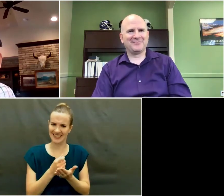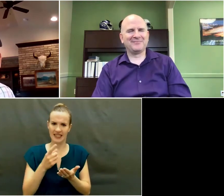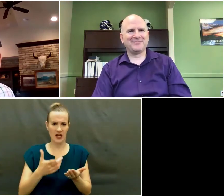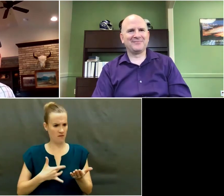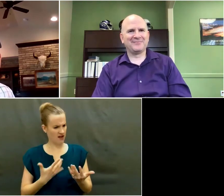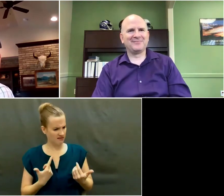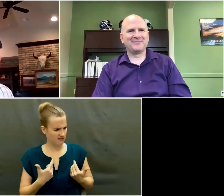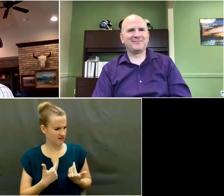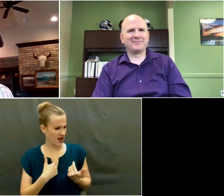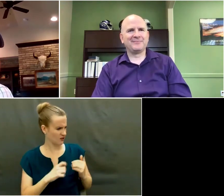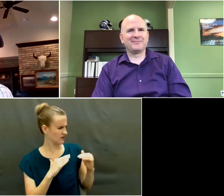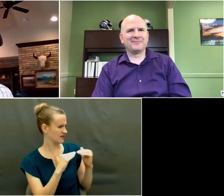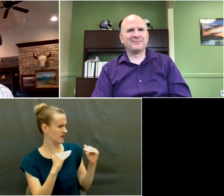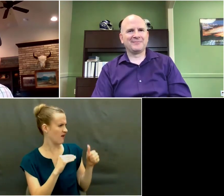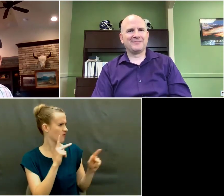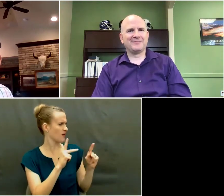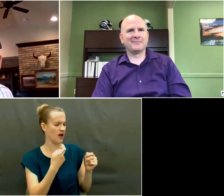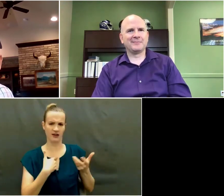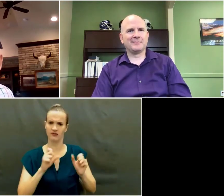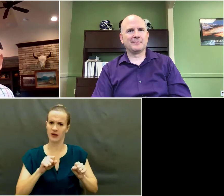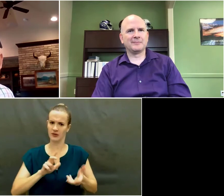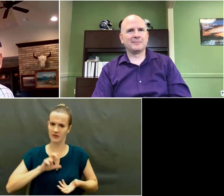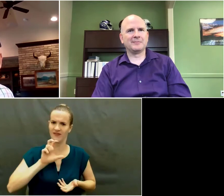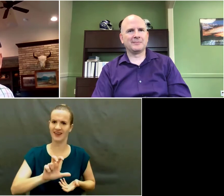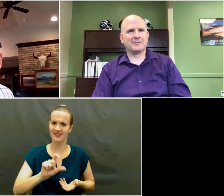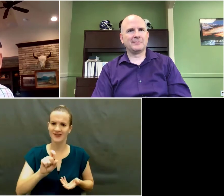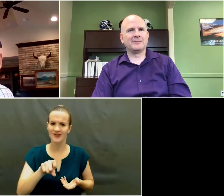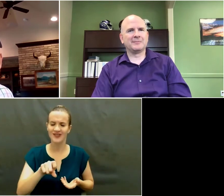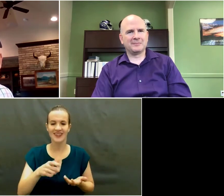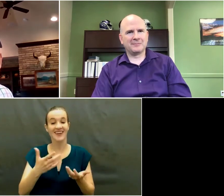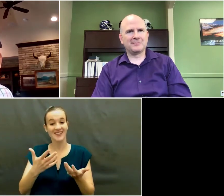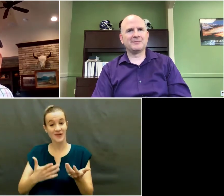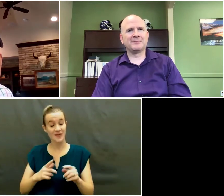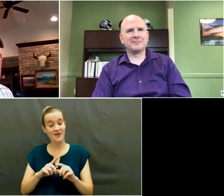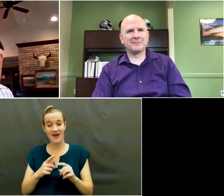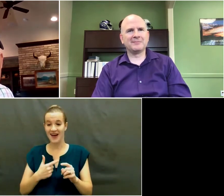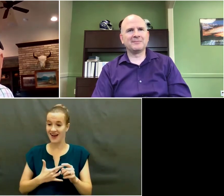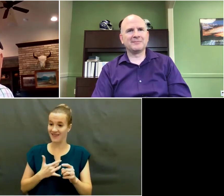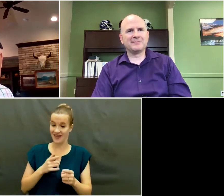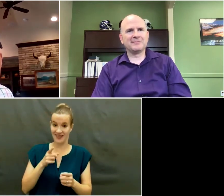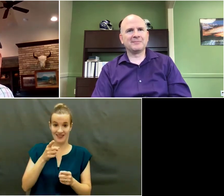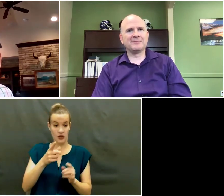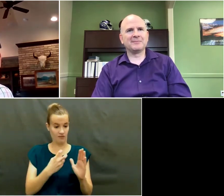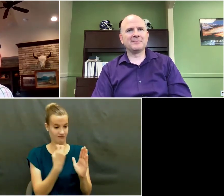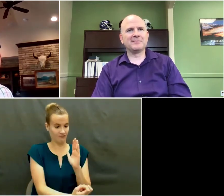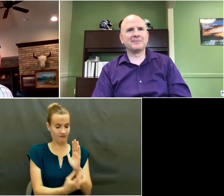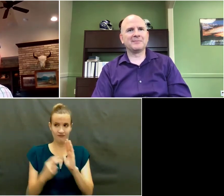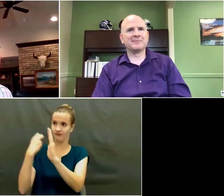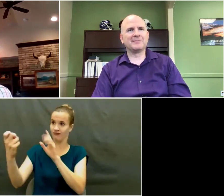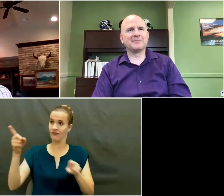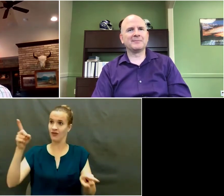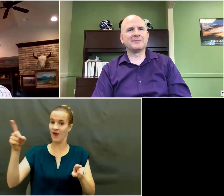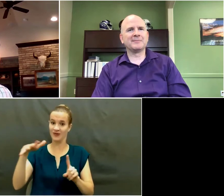so I think that those in being immersed in those environments was really the catalyst to, to push